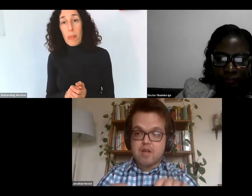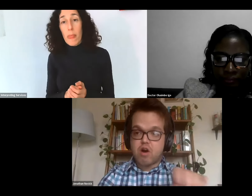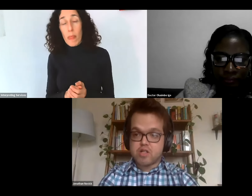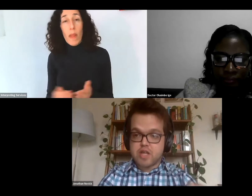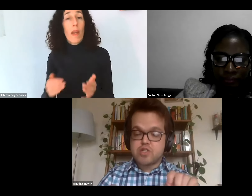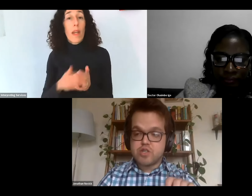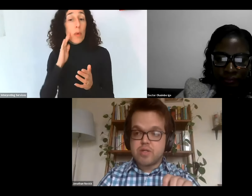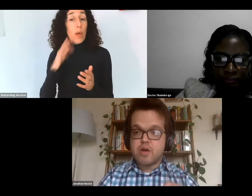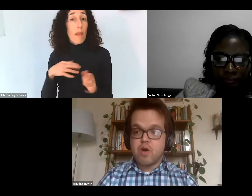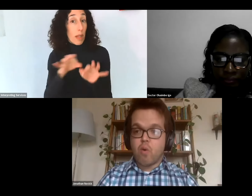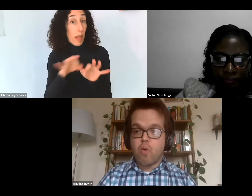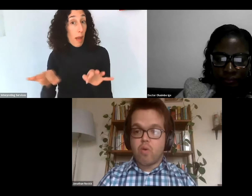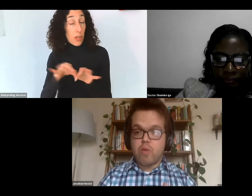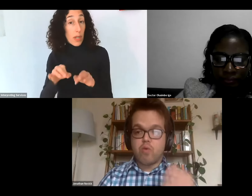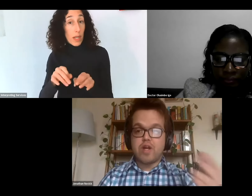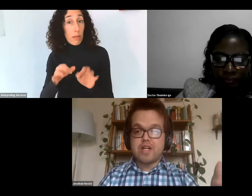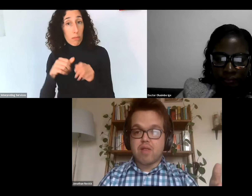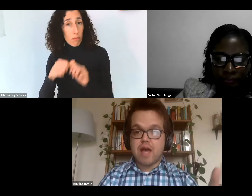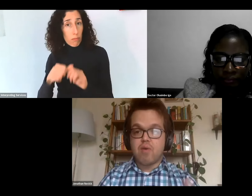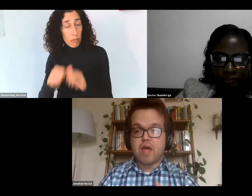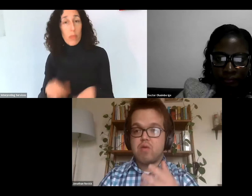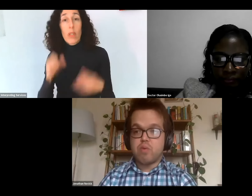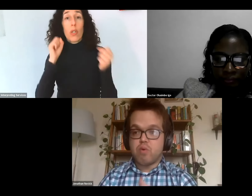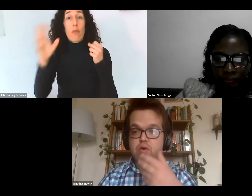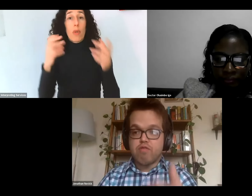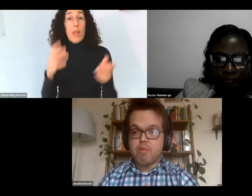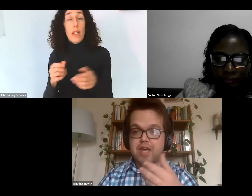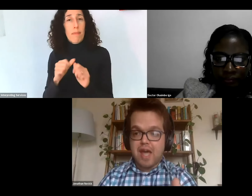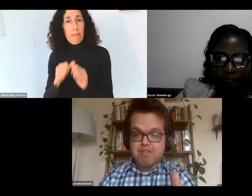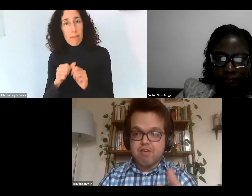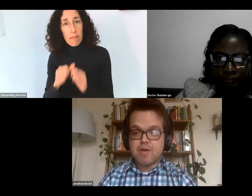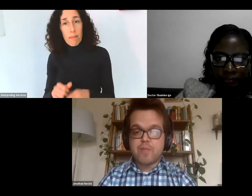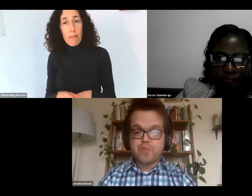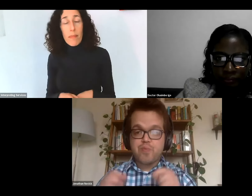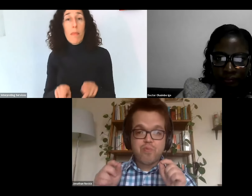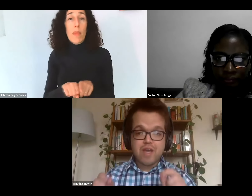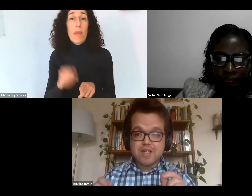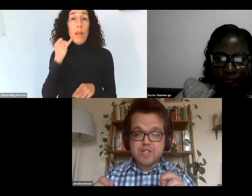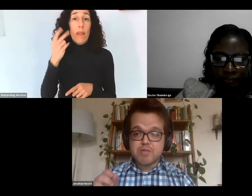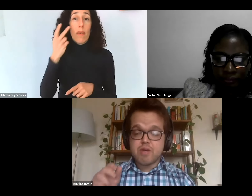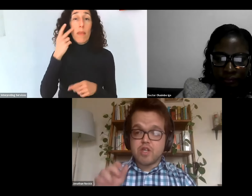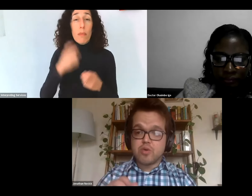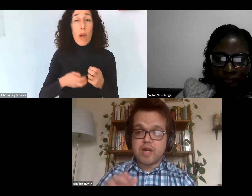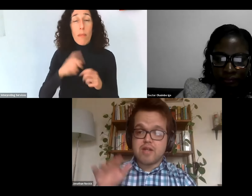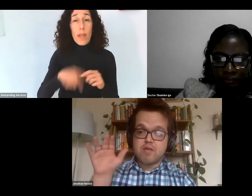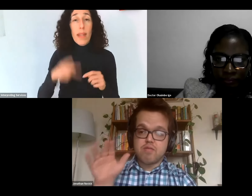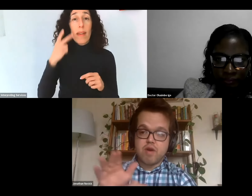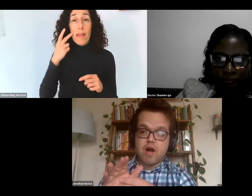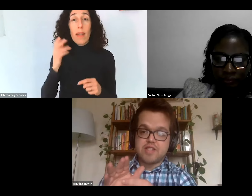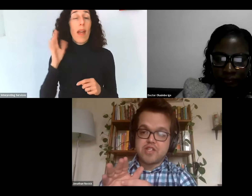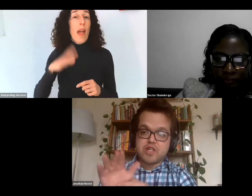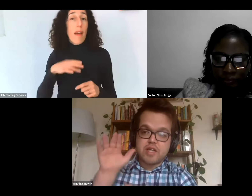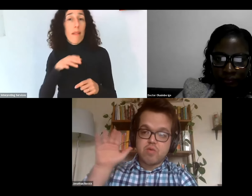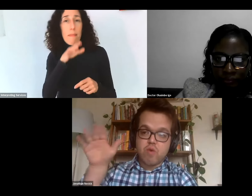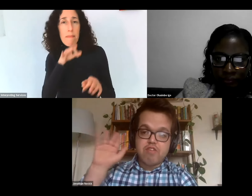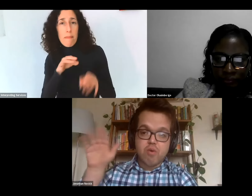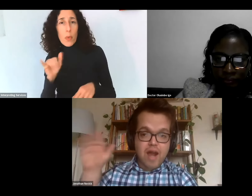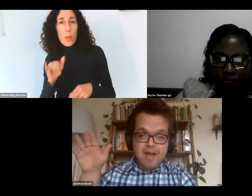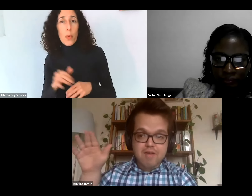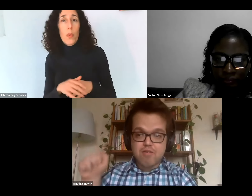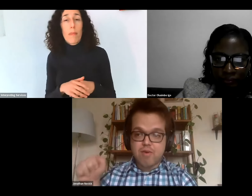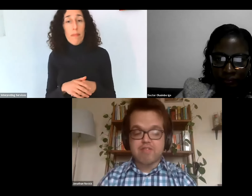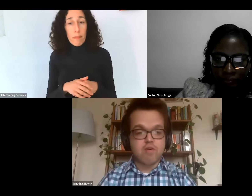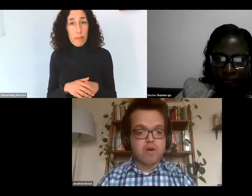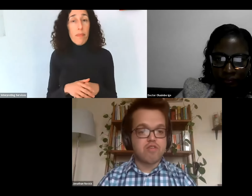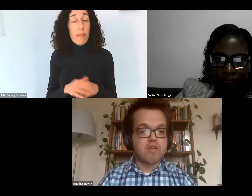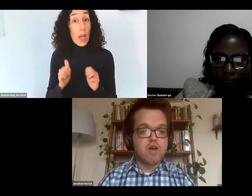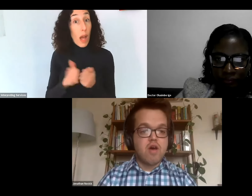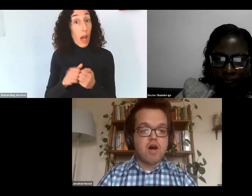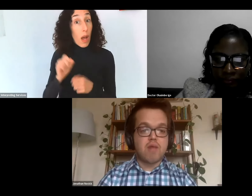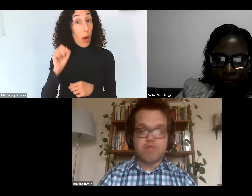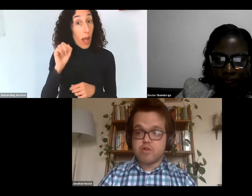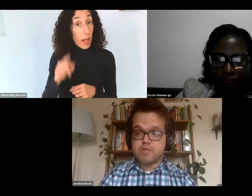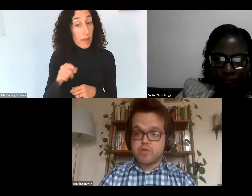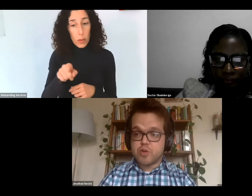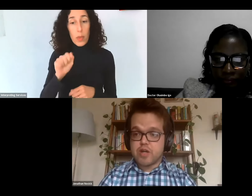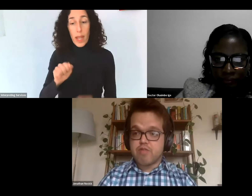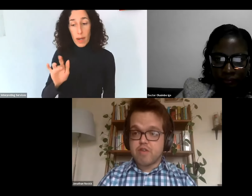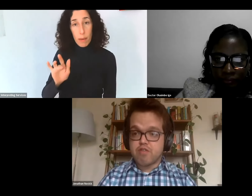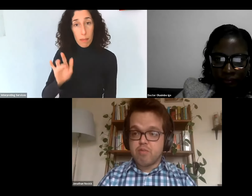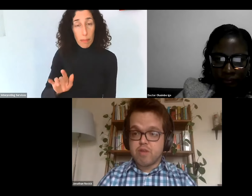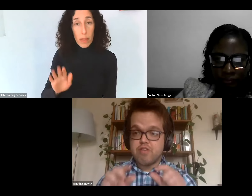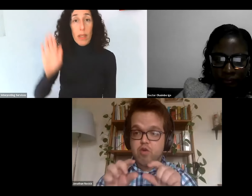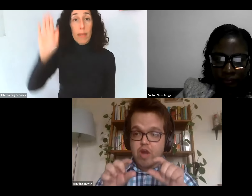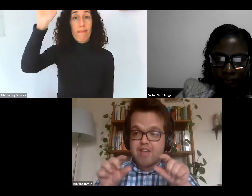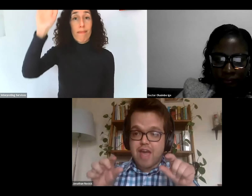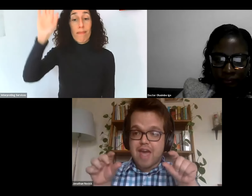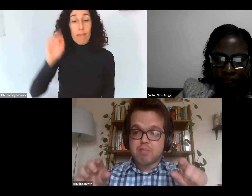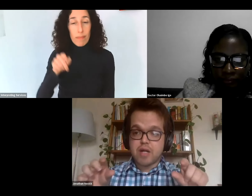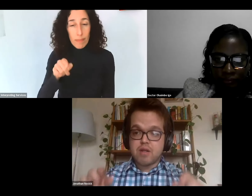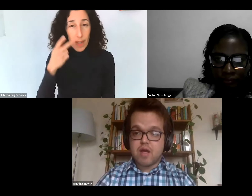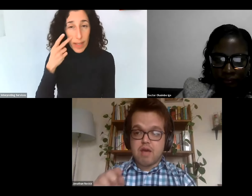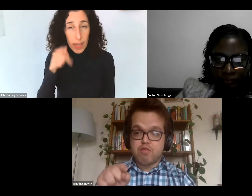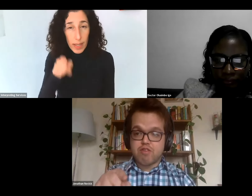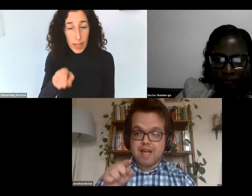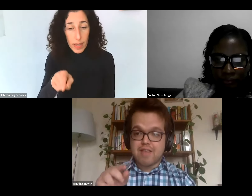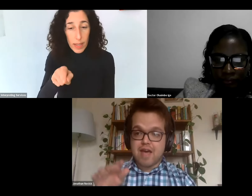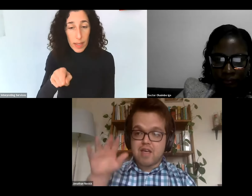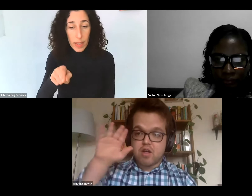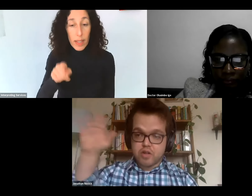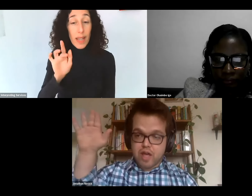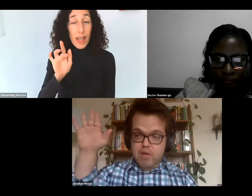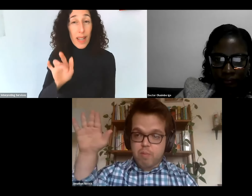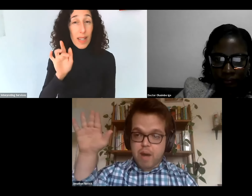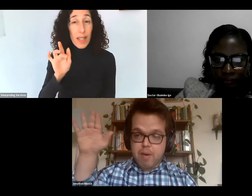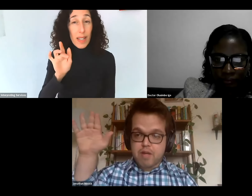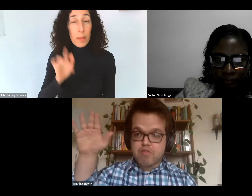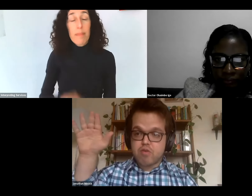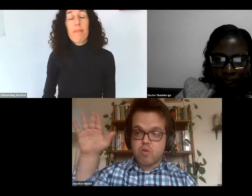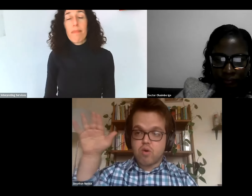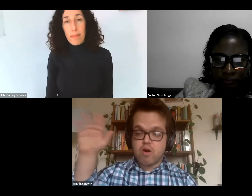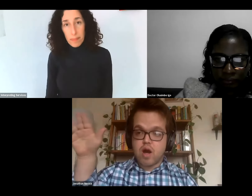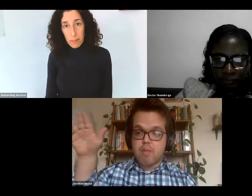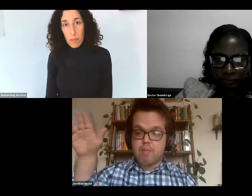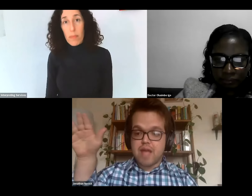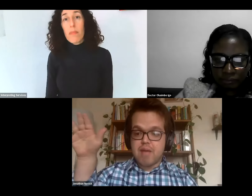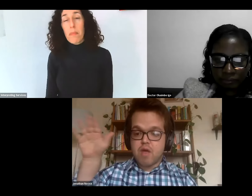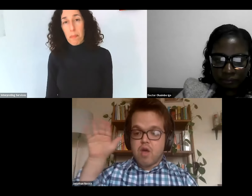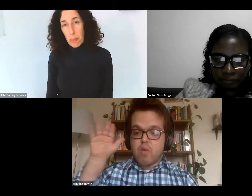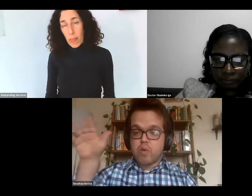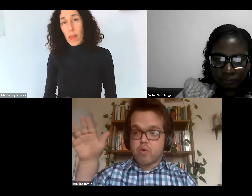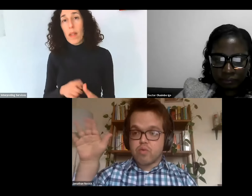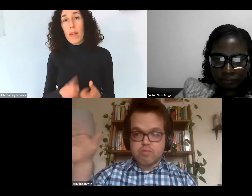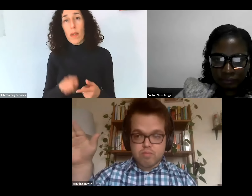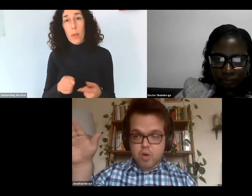After the presentation today we will be asking for questions and comments and there are a number of ways that you can do that. You can ask your question in the Q&A feature, for those of you joining us via Zoom you can select the Q&A button. Ask your question, hit enter, and when we receive we will either write an answer back or call attention to it and we will read it out loud and answer it. In addition, you can digitally raise your hand to ask a question.